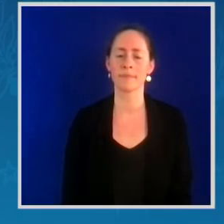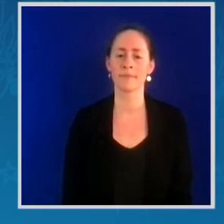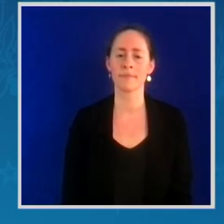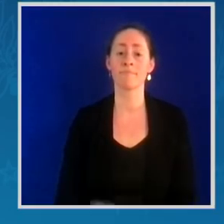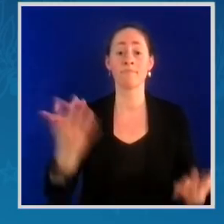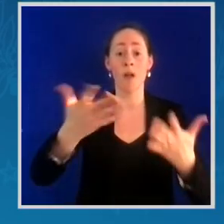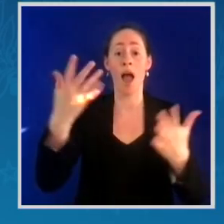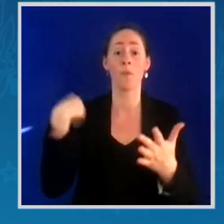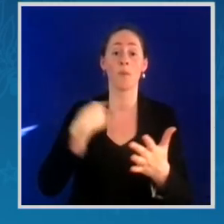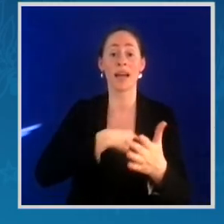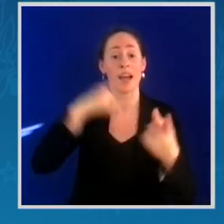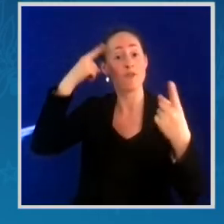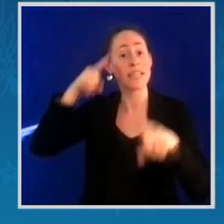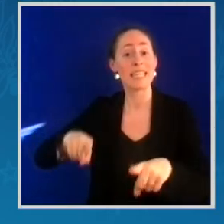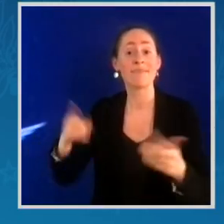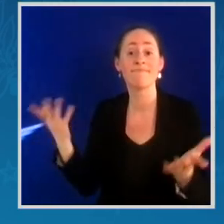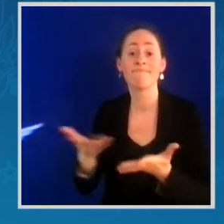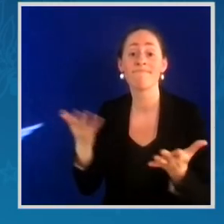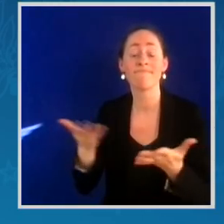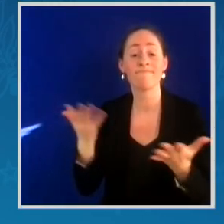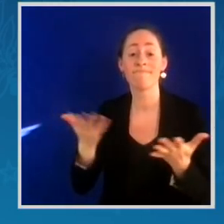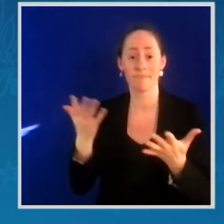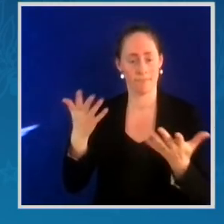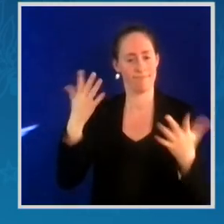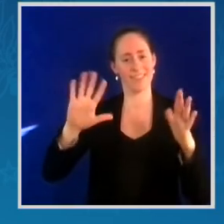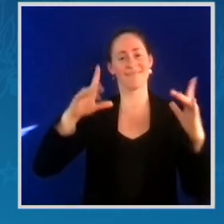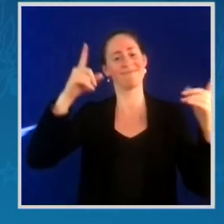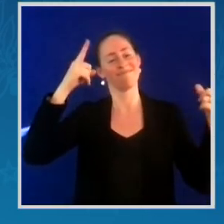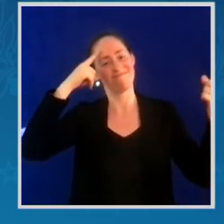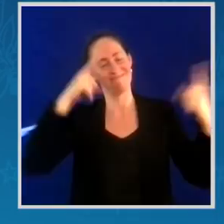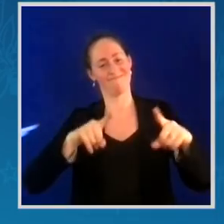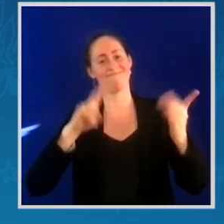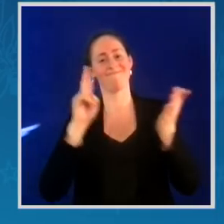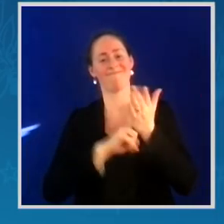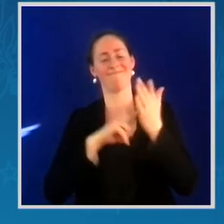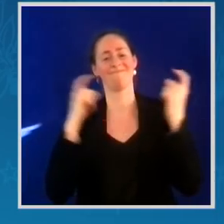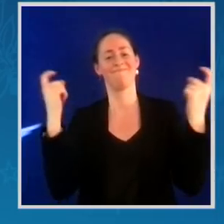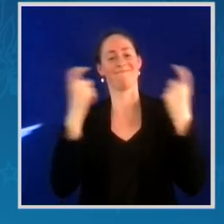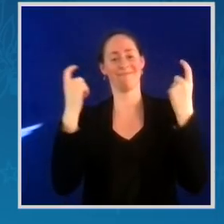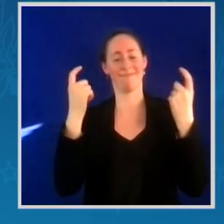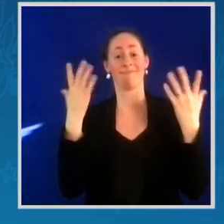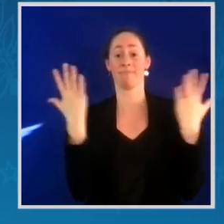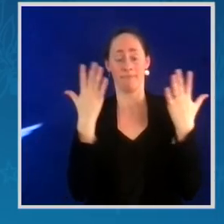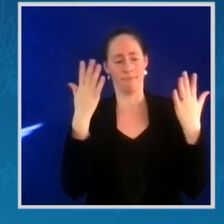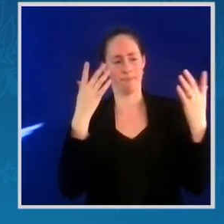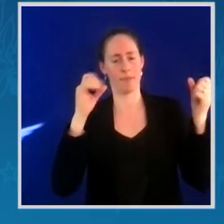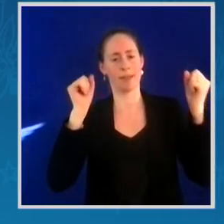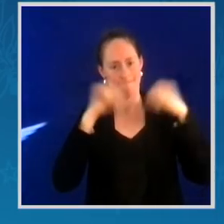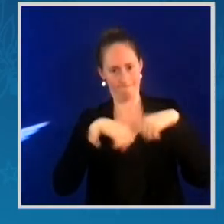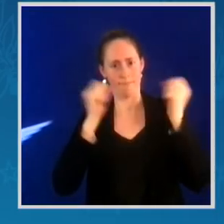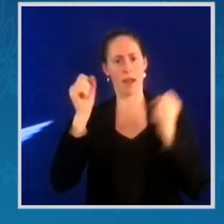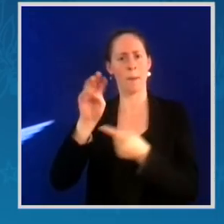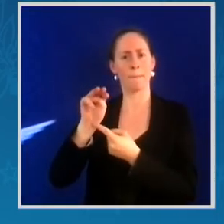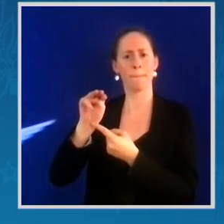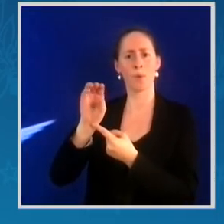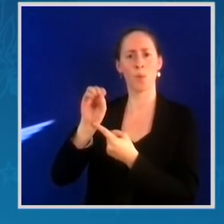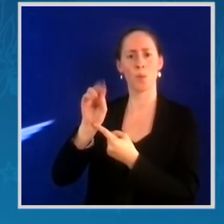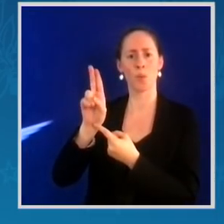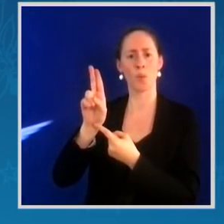is a memorandum of understanding on how Mexico, as a partner to the United States,